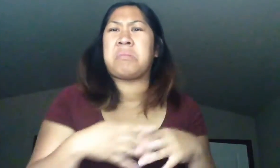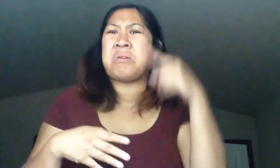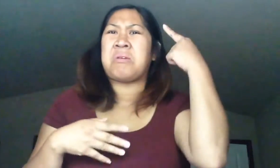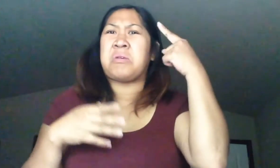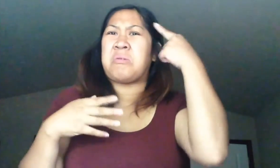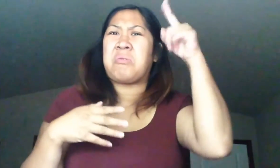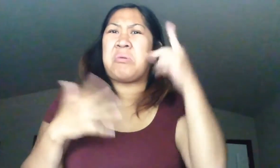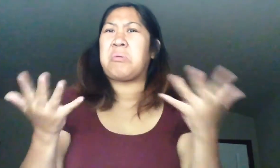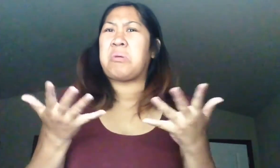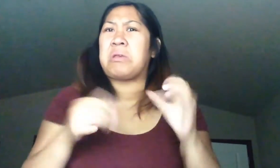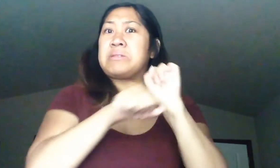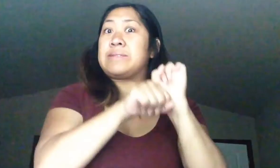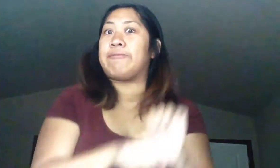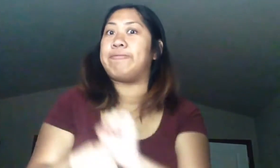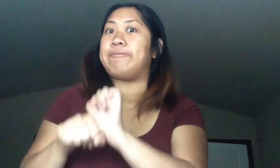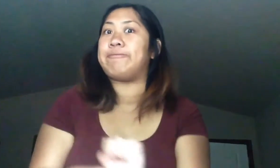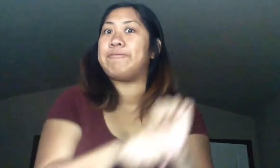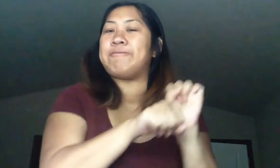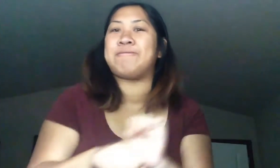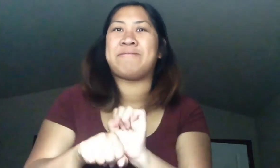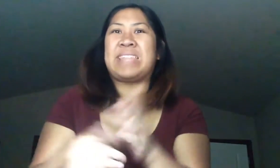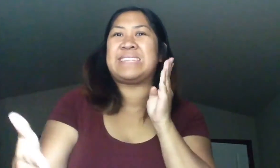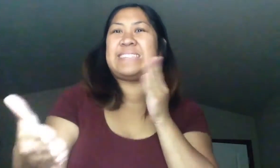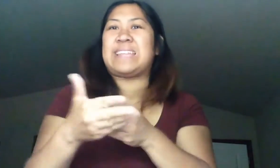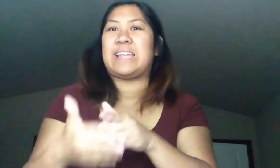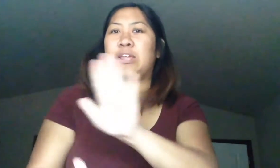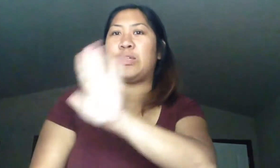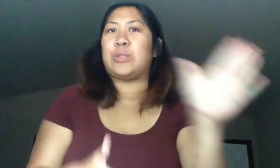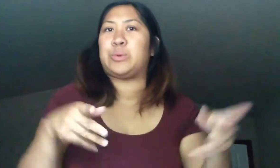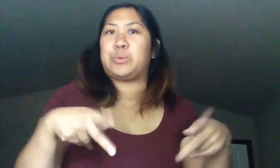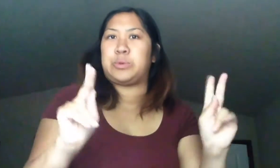as slaves against their will.